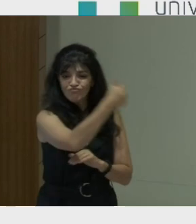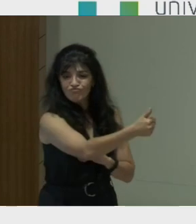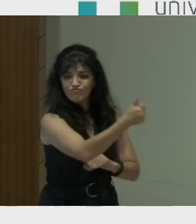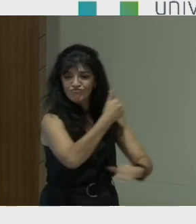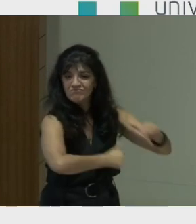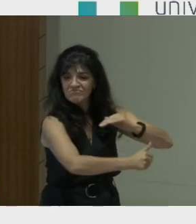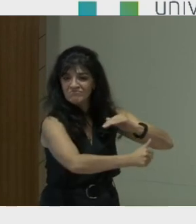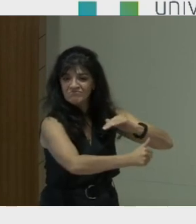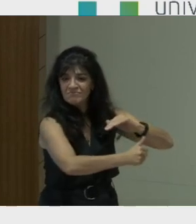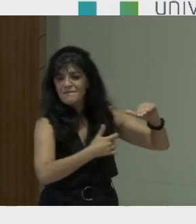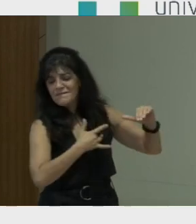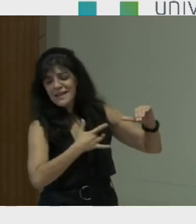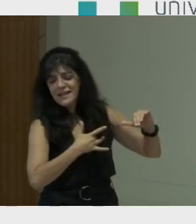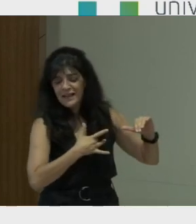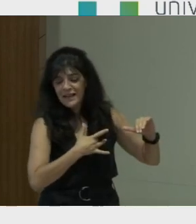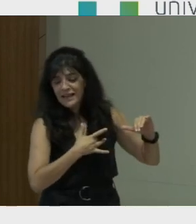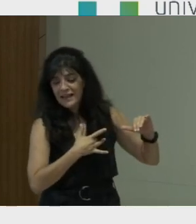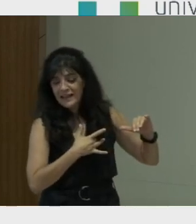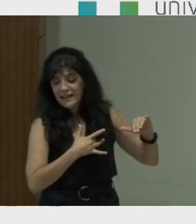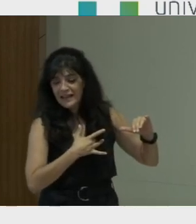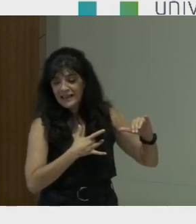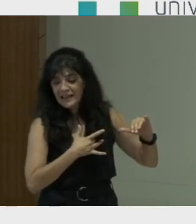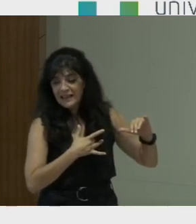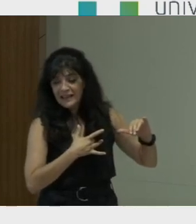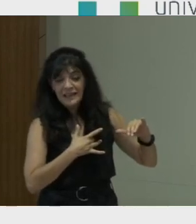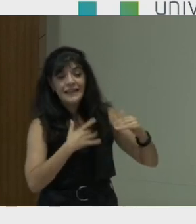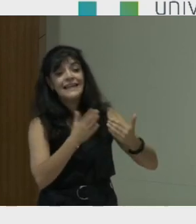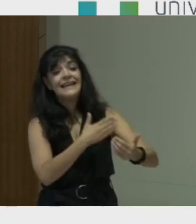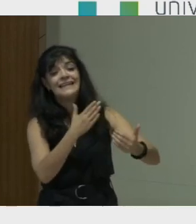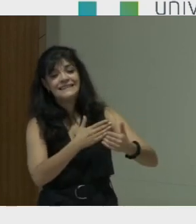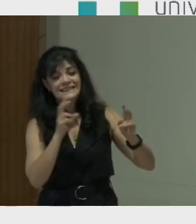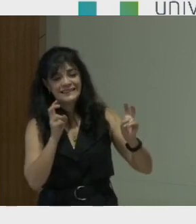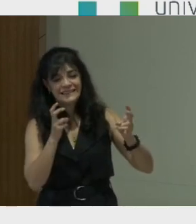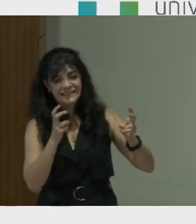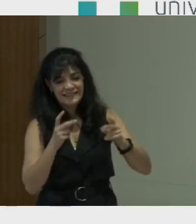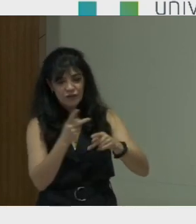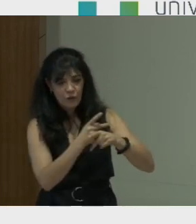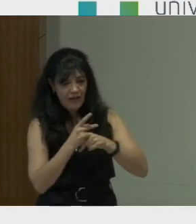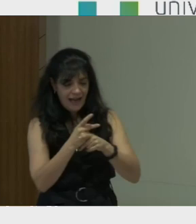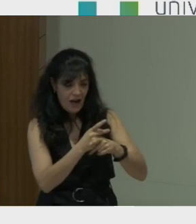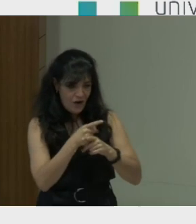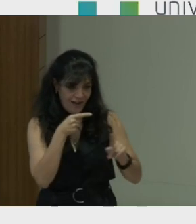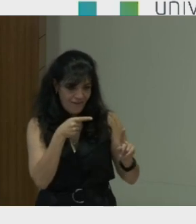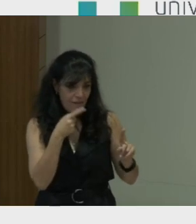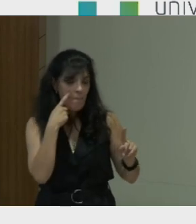better with their diseases, but finally ended up being abused in these institutions and